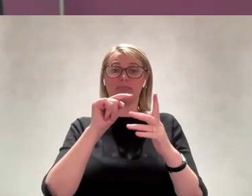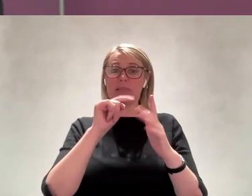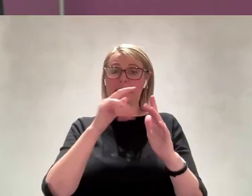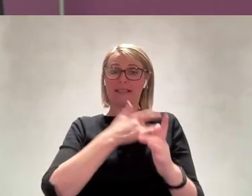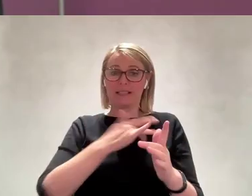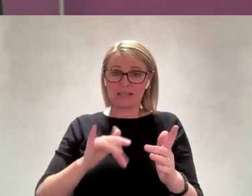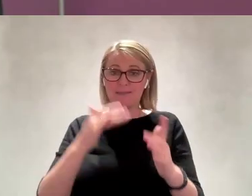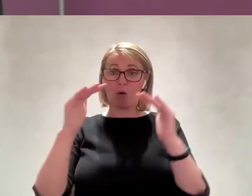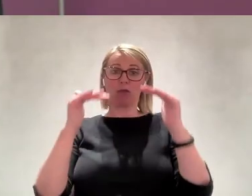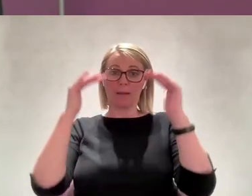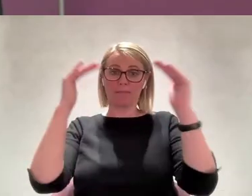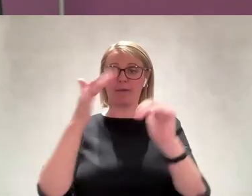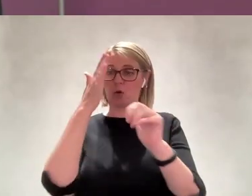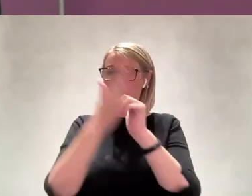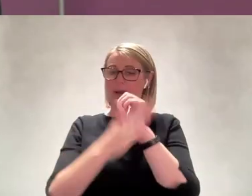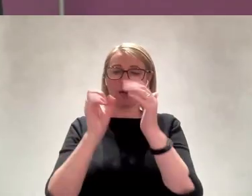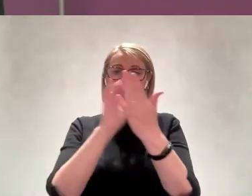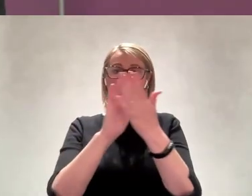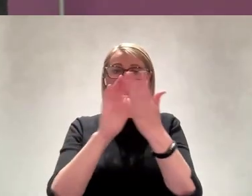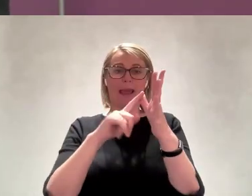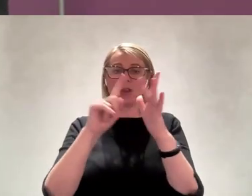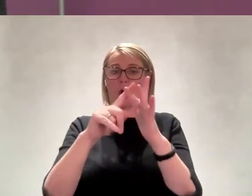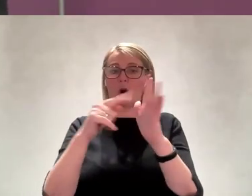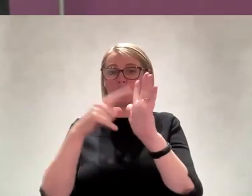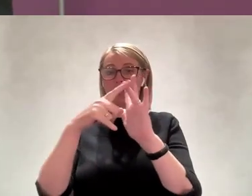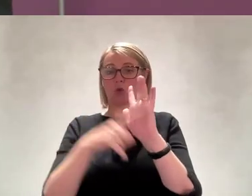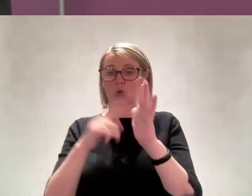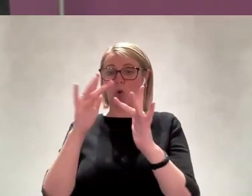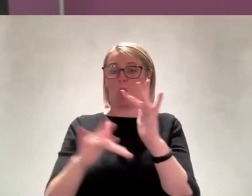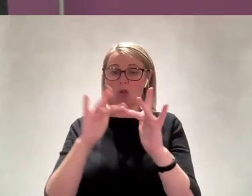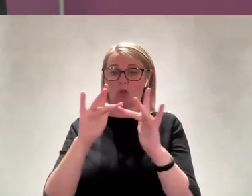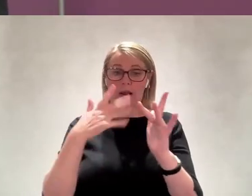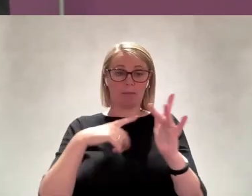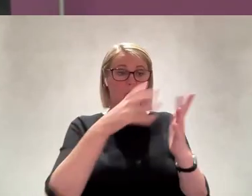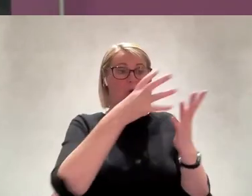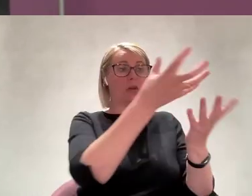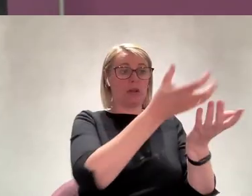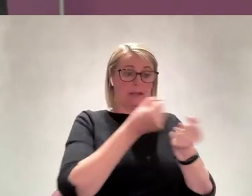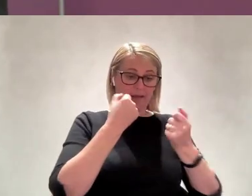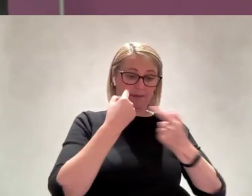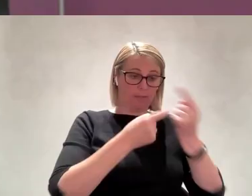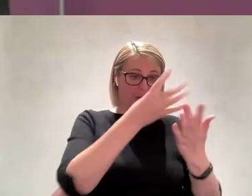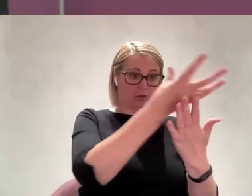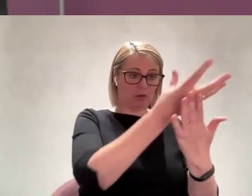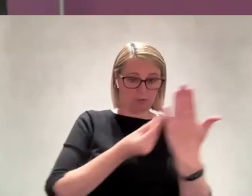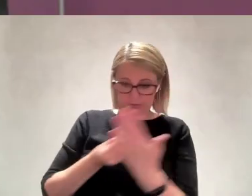never have it in an AI tool that is online because those AI tools take your queries, take what you're uploading,